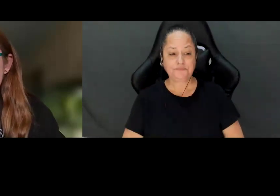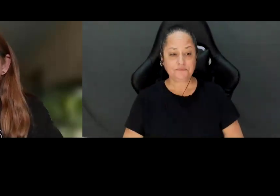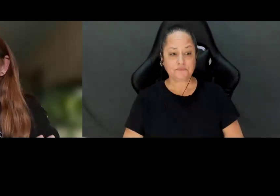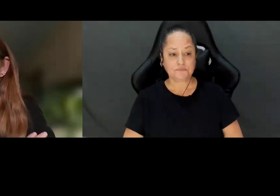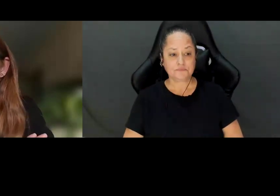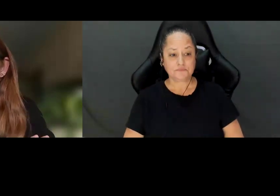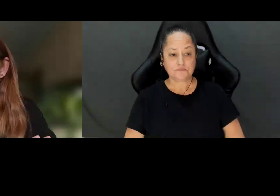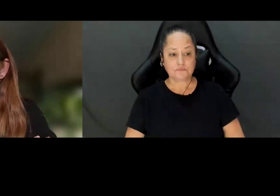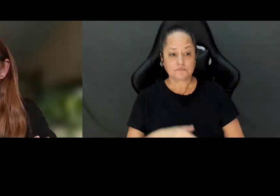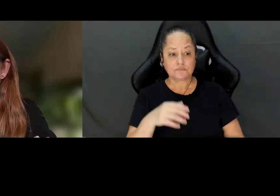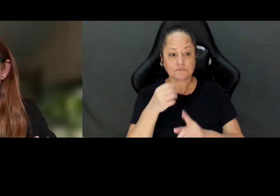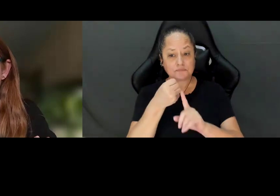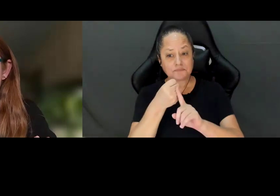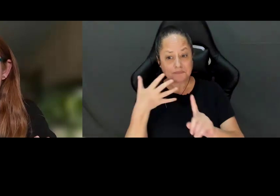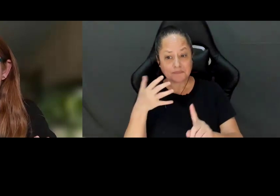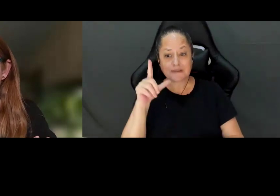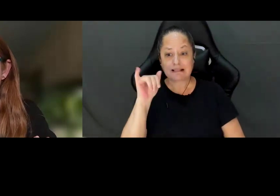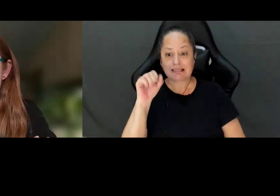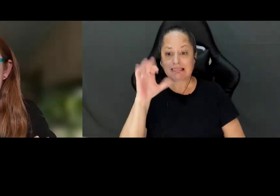So a little bit more about LISC to begin with.